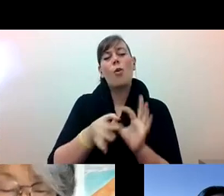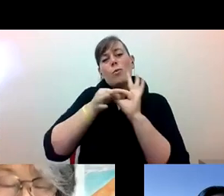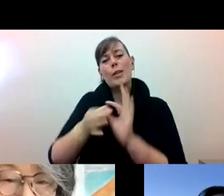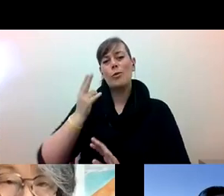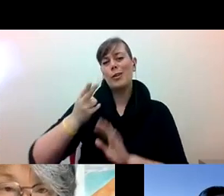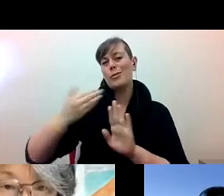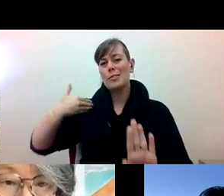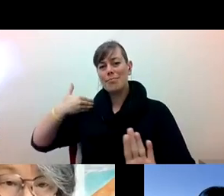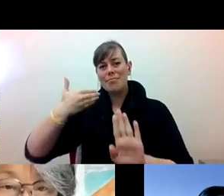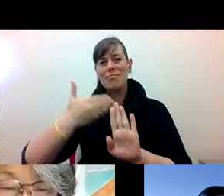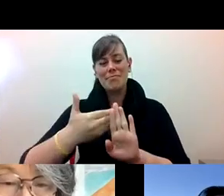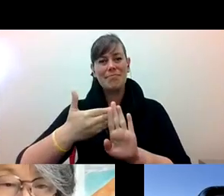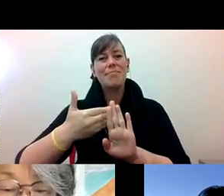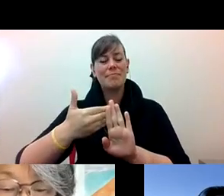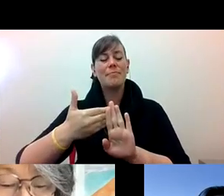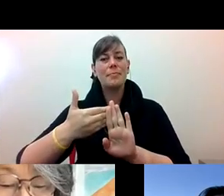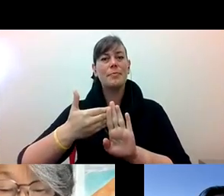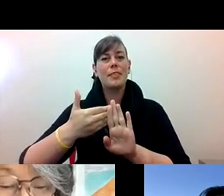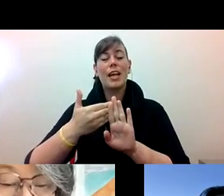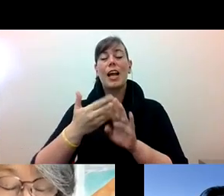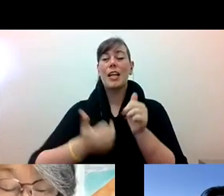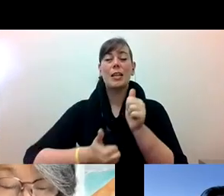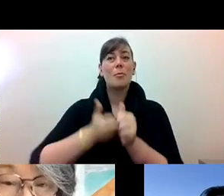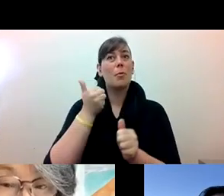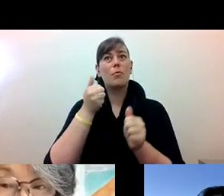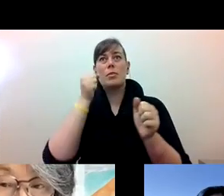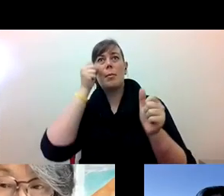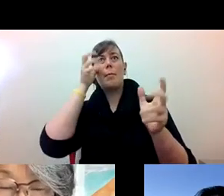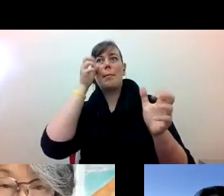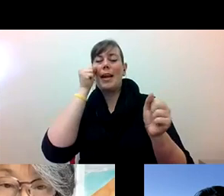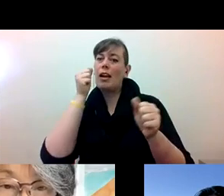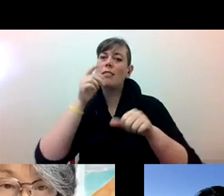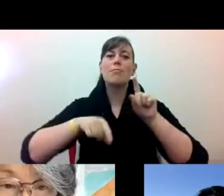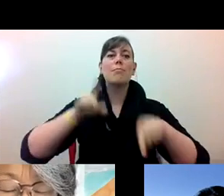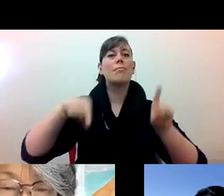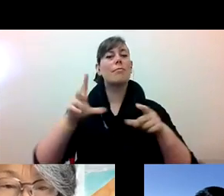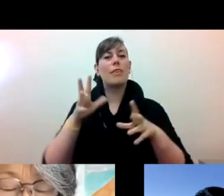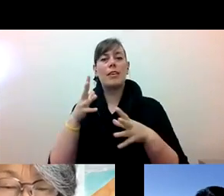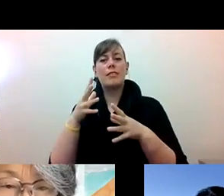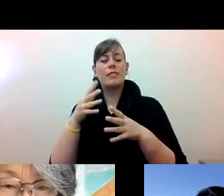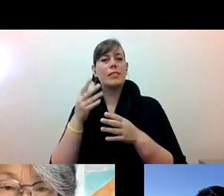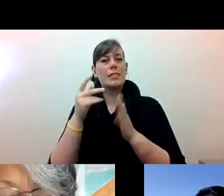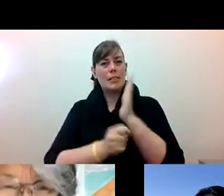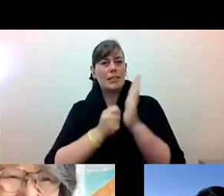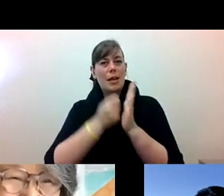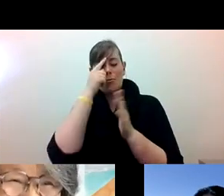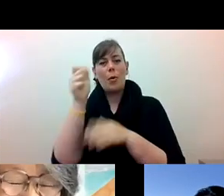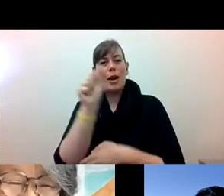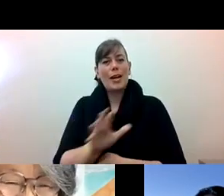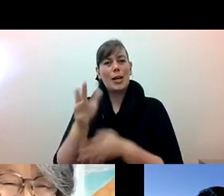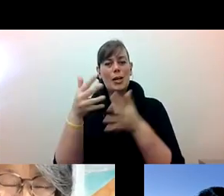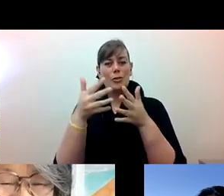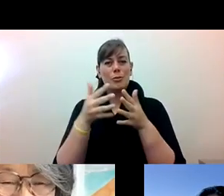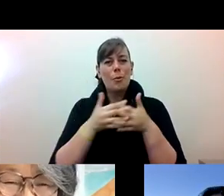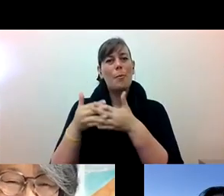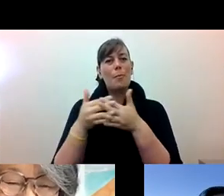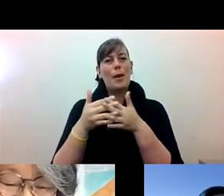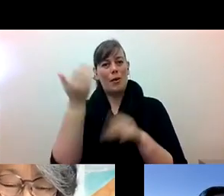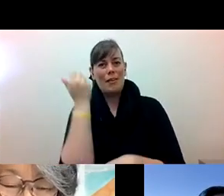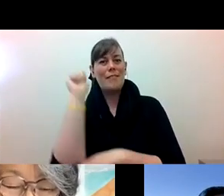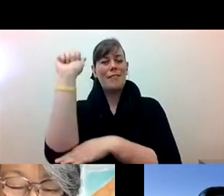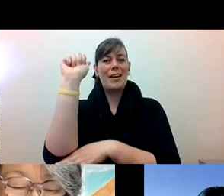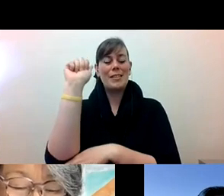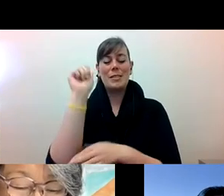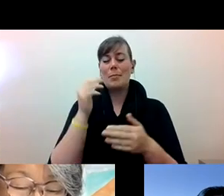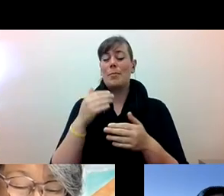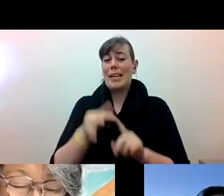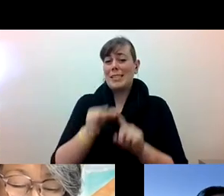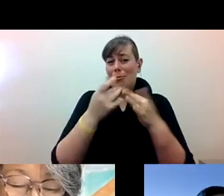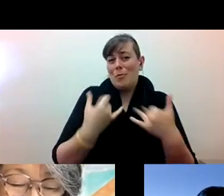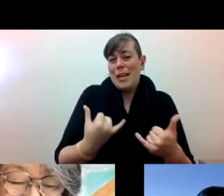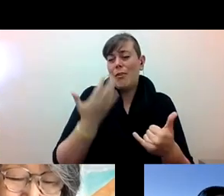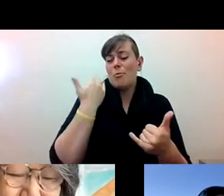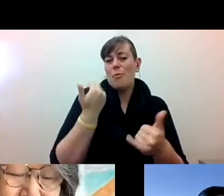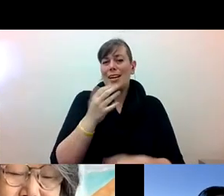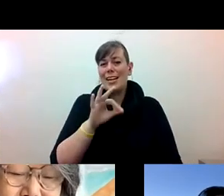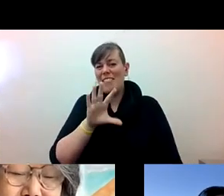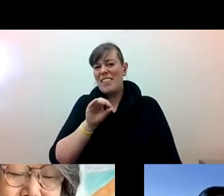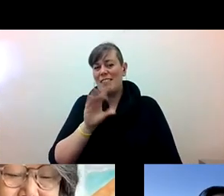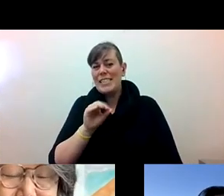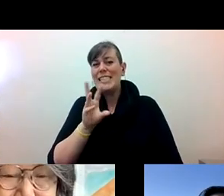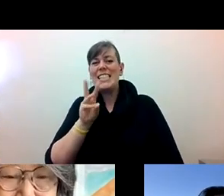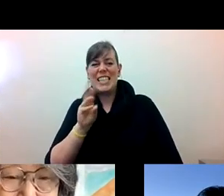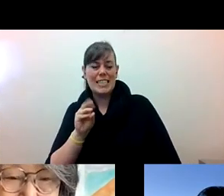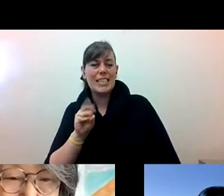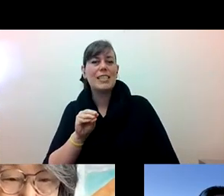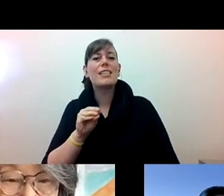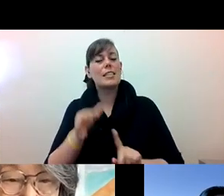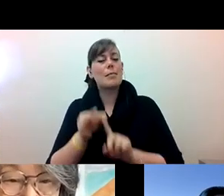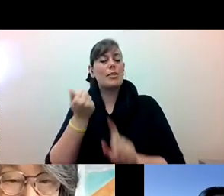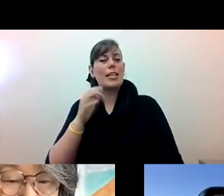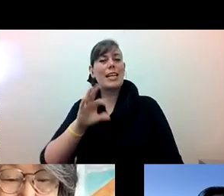Diane Fujino: And the most vibrant period of Asian American organizing, perhaps outside of today, was 50 years ago. The Asian American movement that began in the late 60s and it began around issues like struggling for ethnic studies,